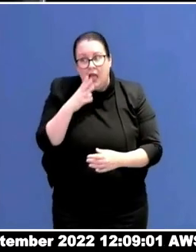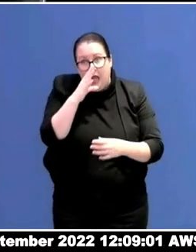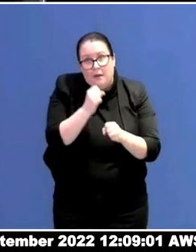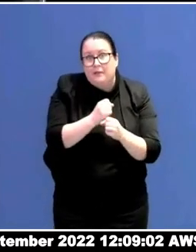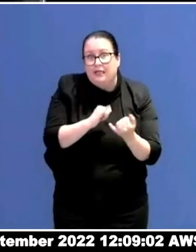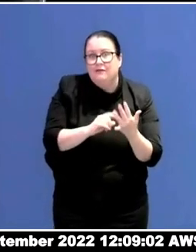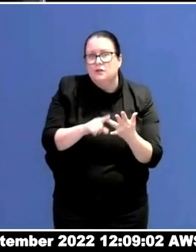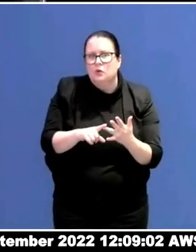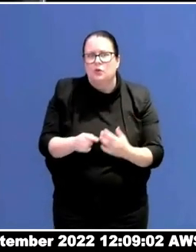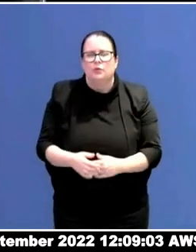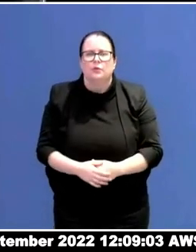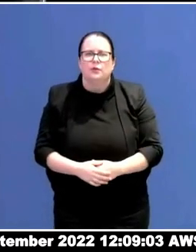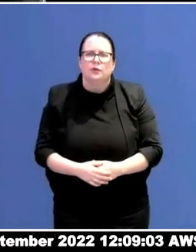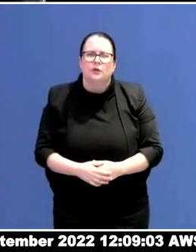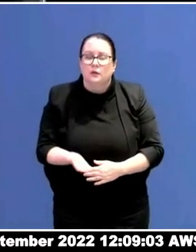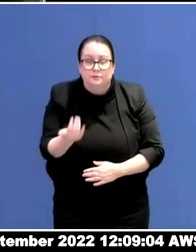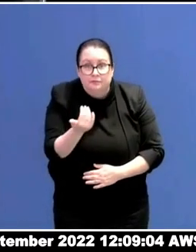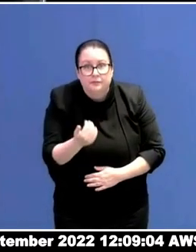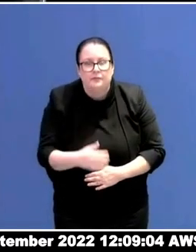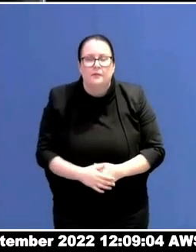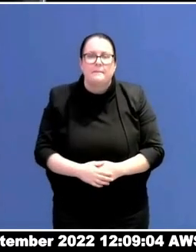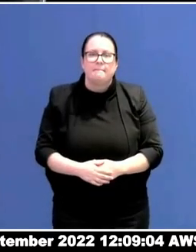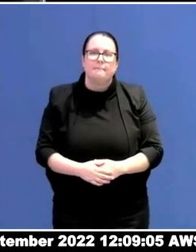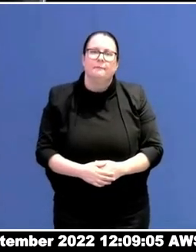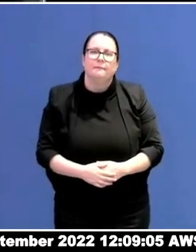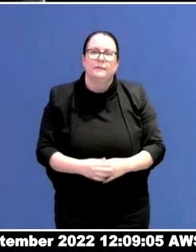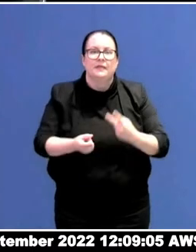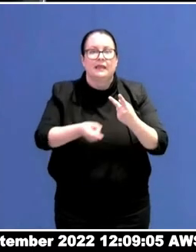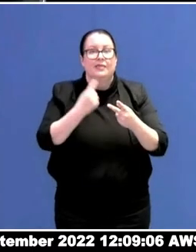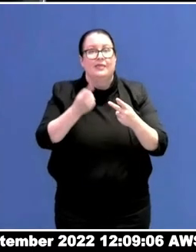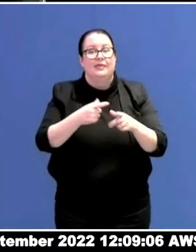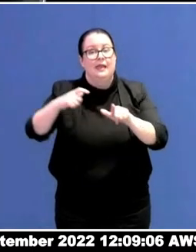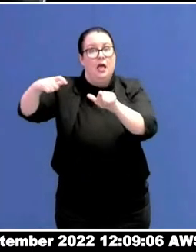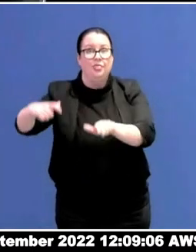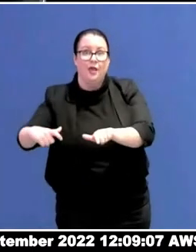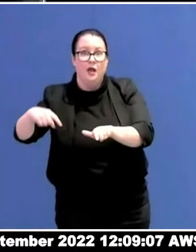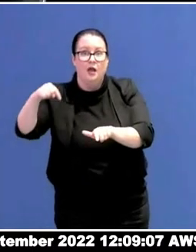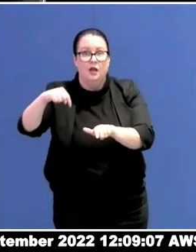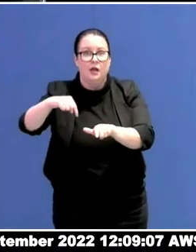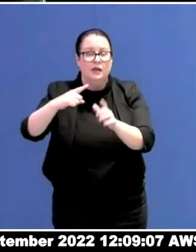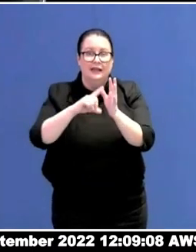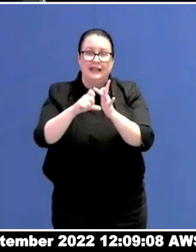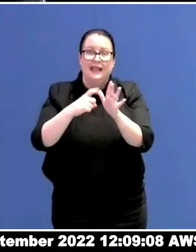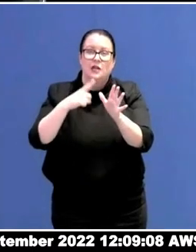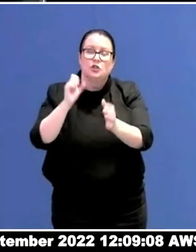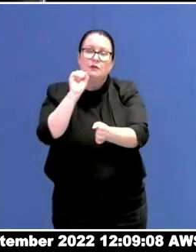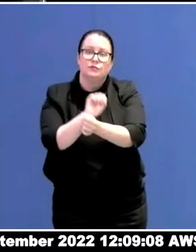And the other - CHAIR: Go on. MS KRAKOUER: - the other unit in Acacia Prison where is kind